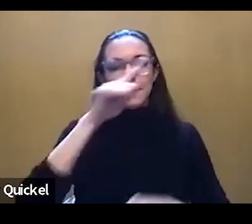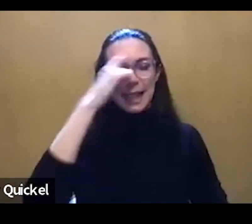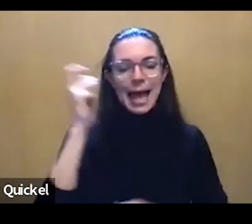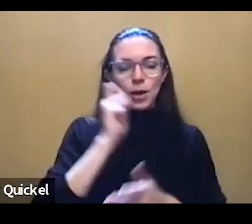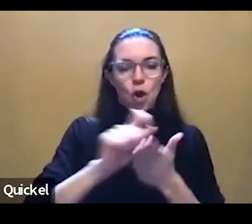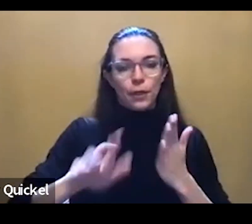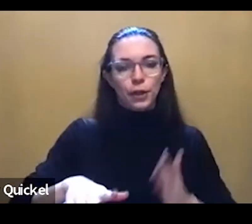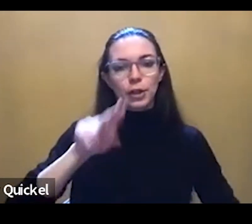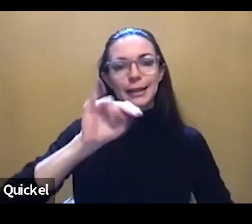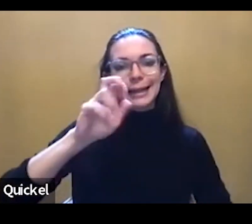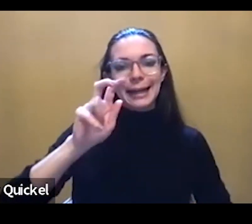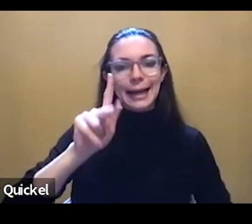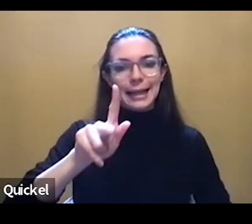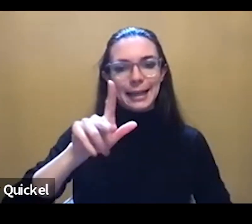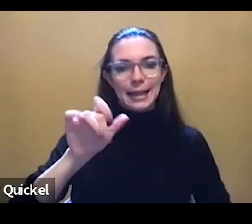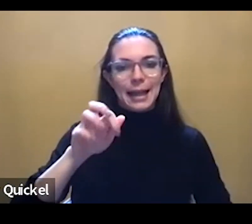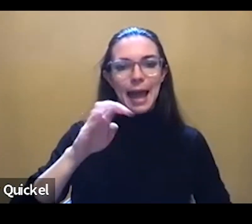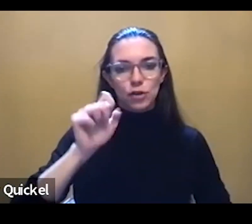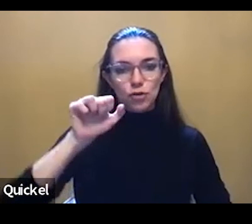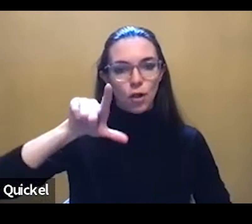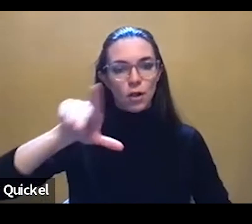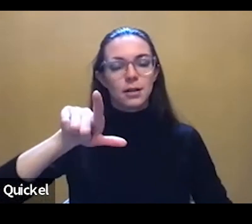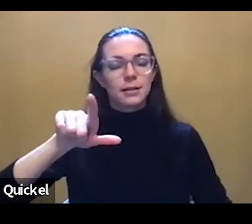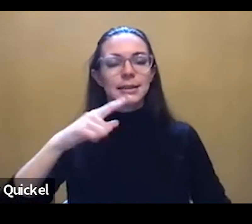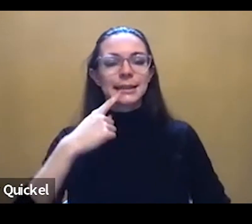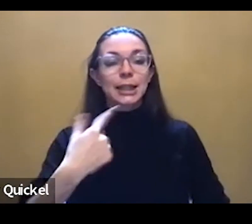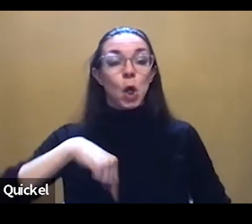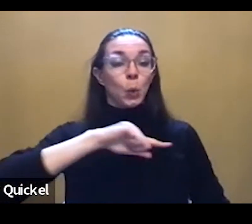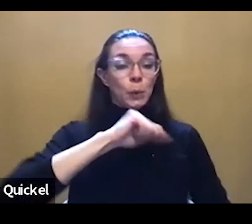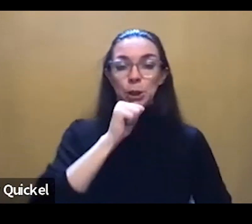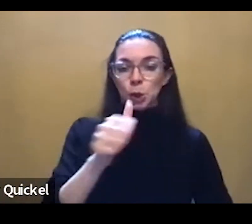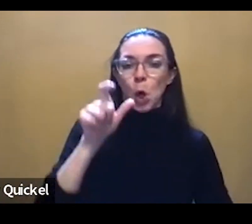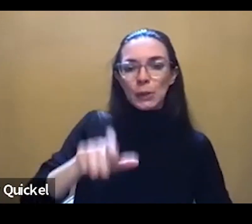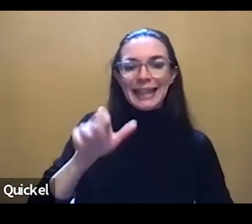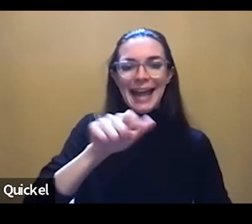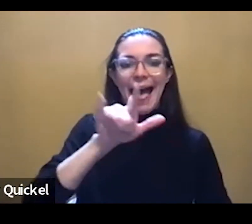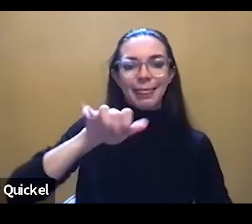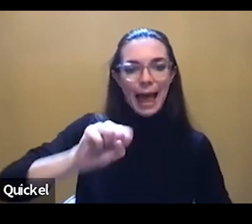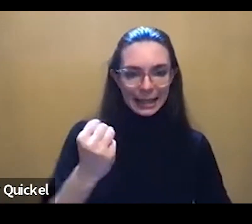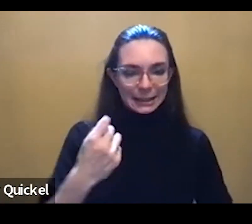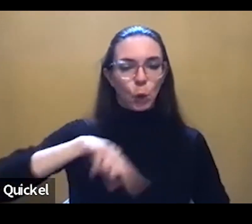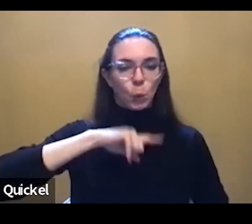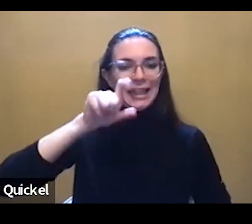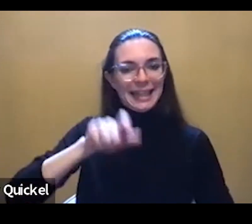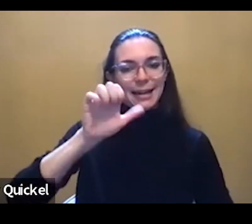Mikki Kendall. It says, "We don't need allies. We need accomplices. Fighting